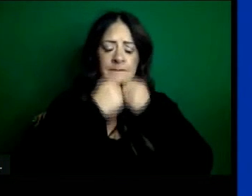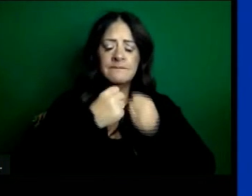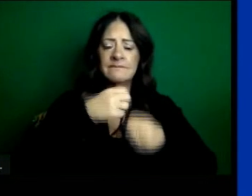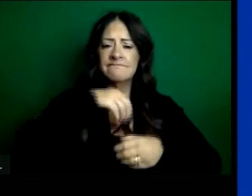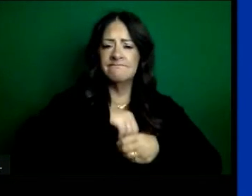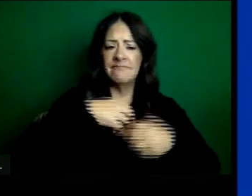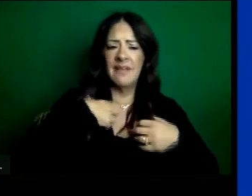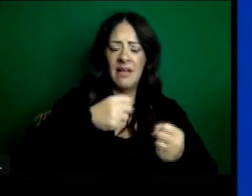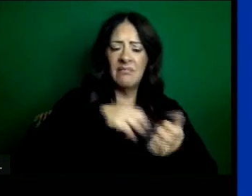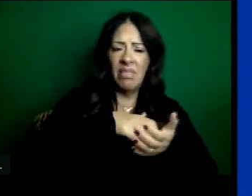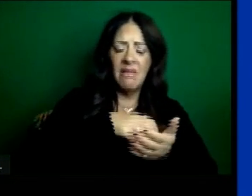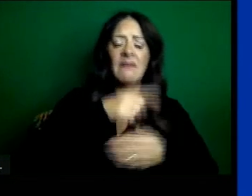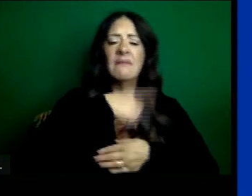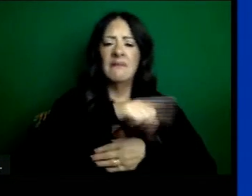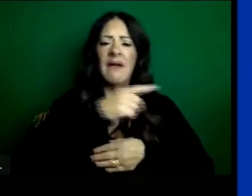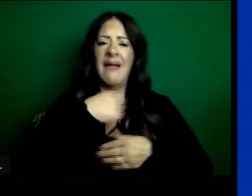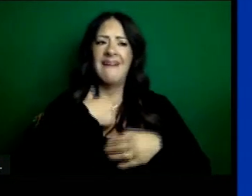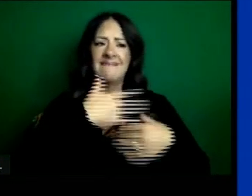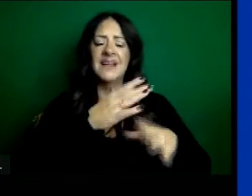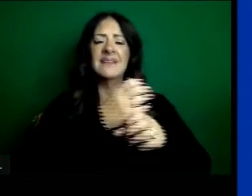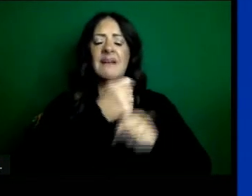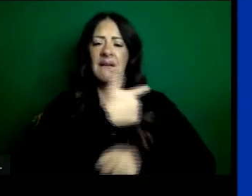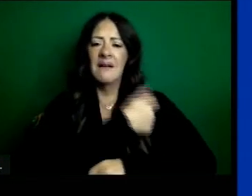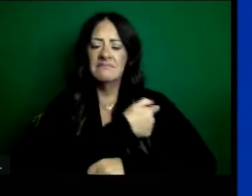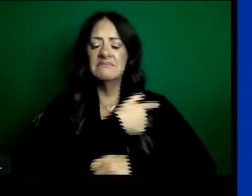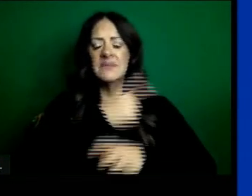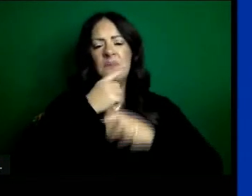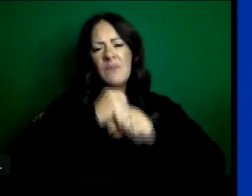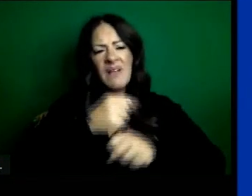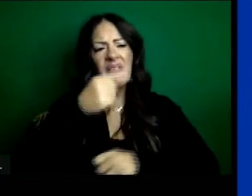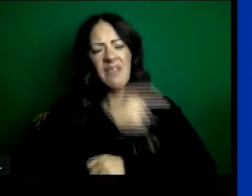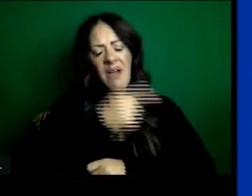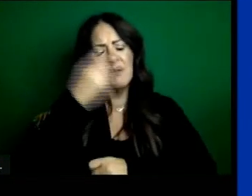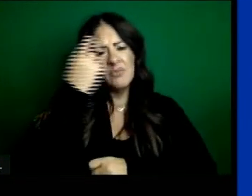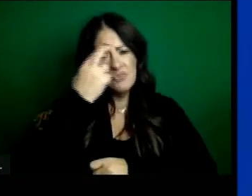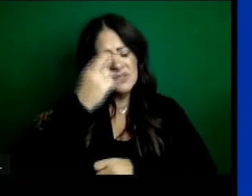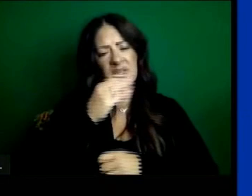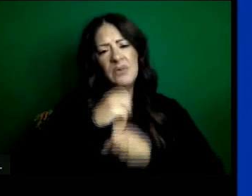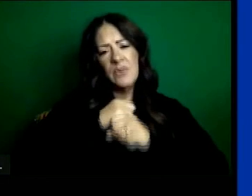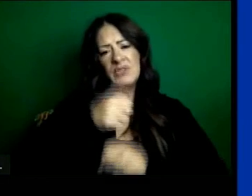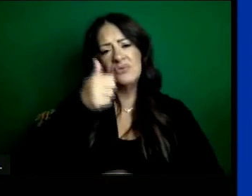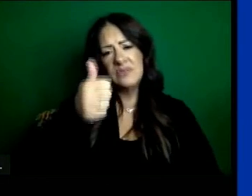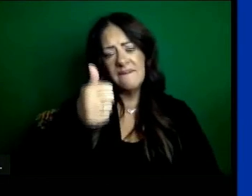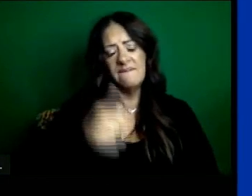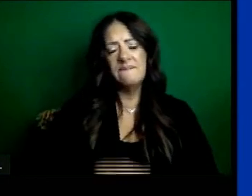AND EVEN WHEN THEY HAVE, TRYING TO WEAR YOUR MASK UNTIL WE GET OUR CASE NUMBERS DOWN MUCH LOWER.